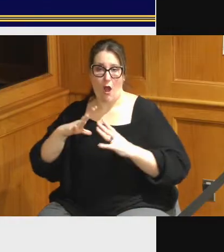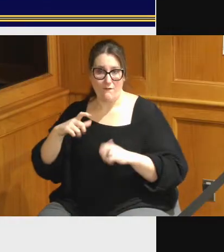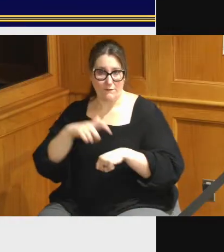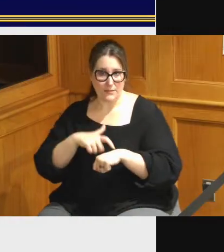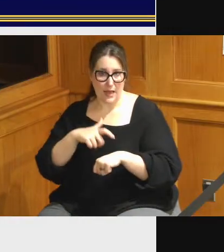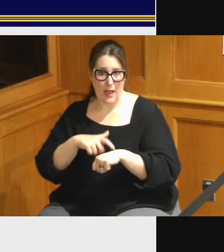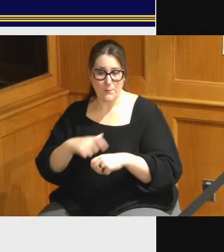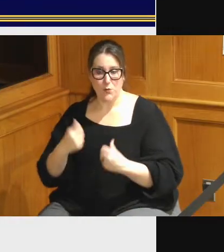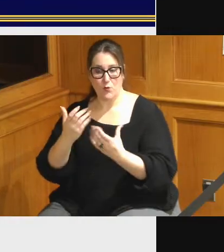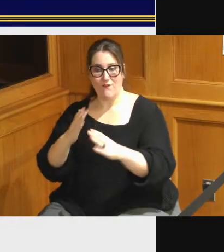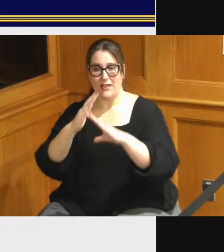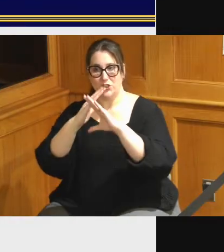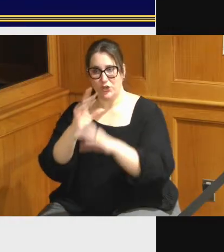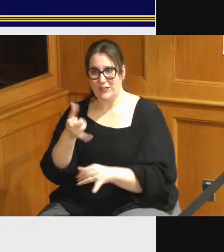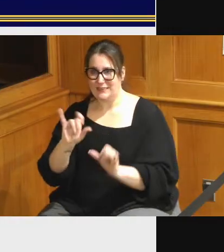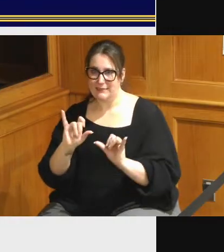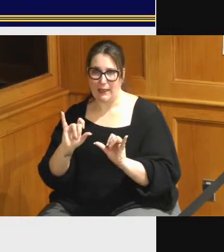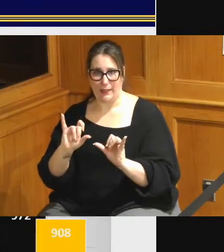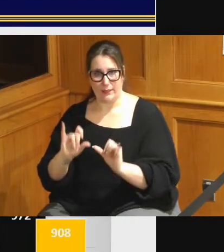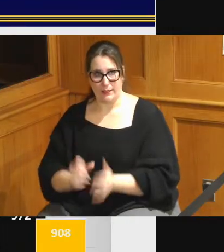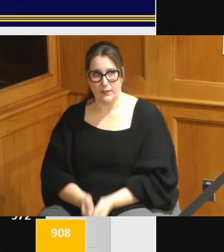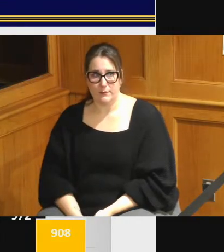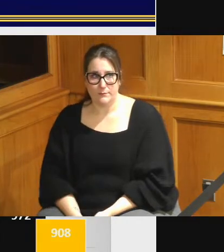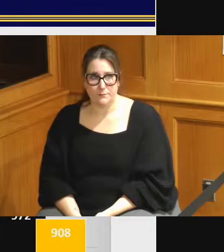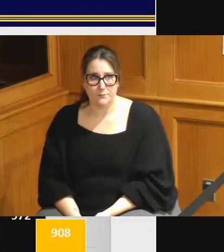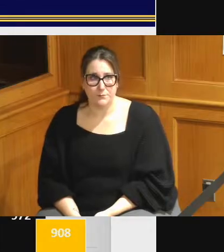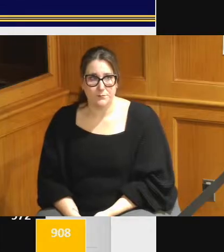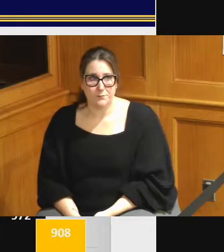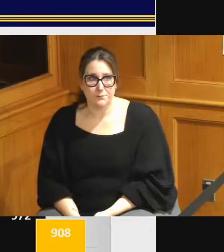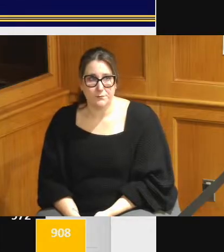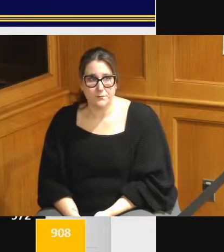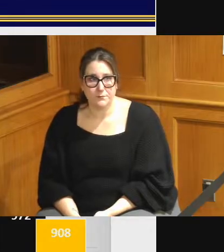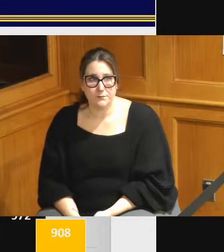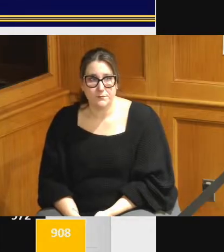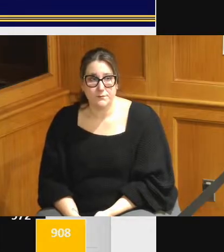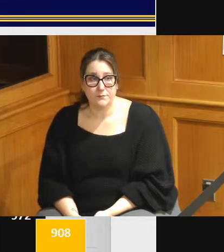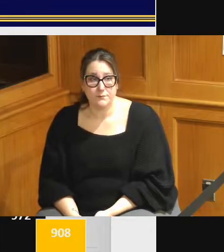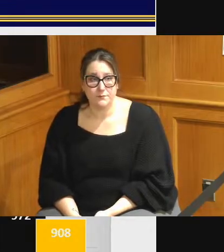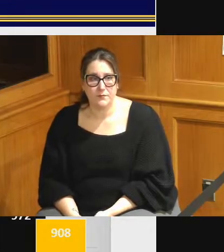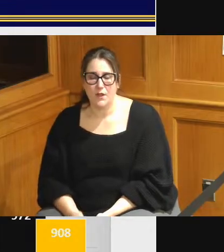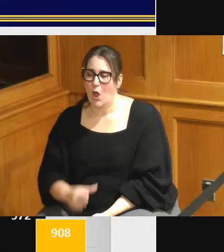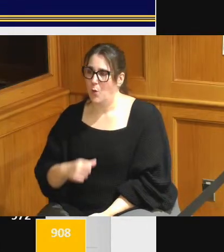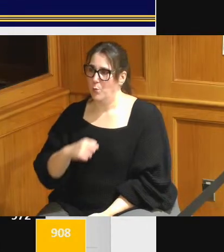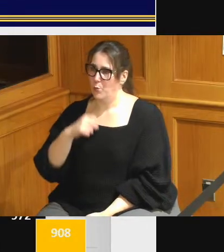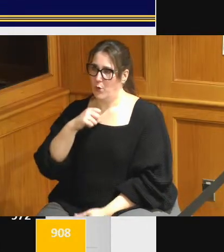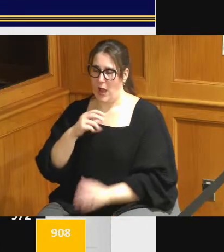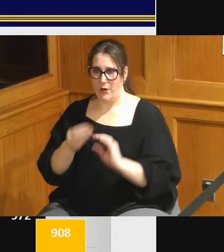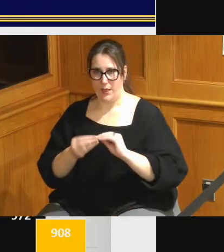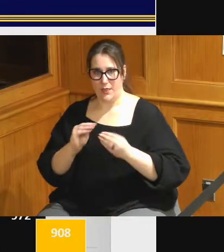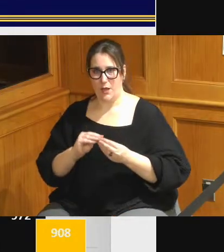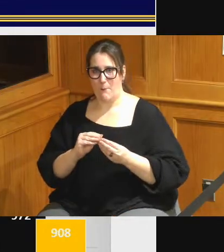providing security for Hamilton County. Very proud of these numbers. What I'd like to do is